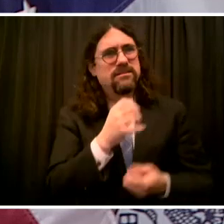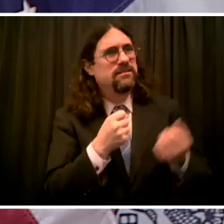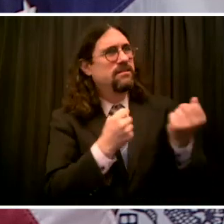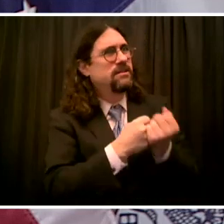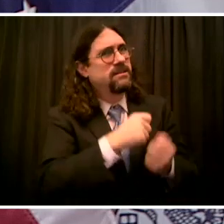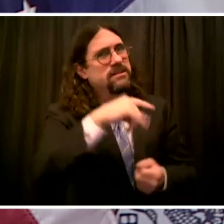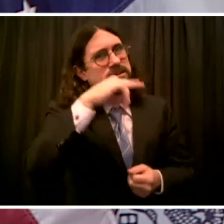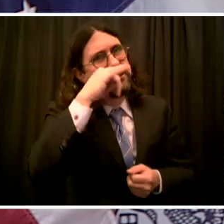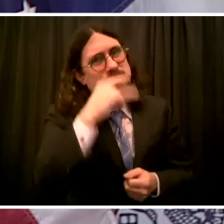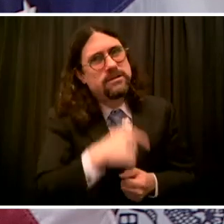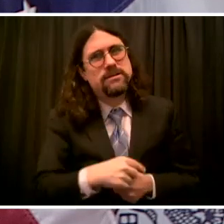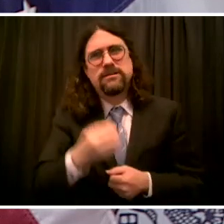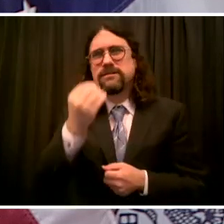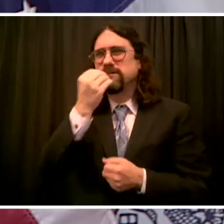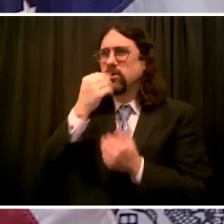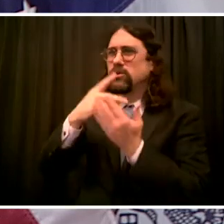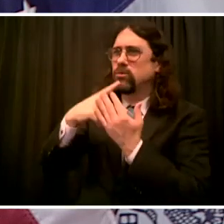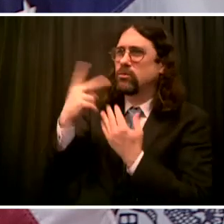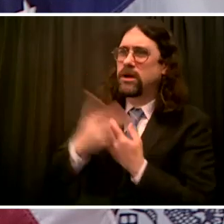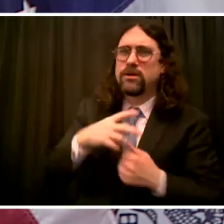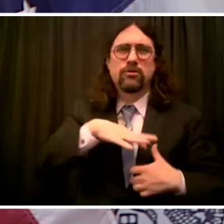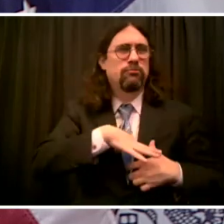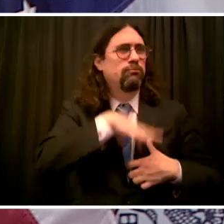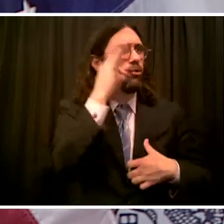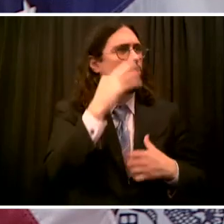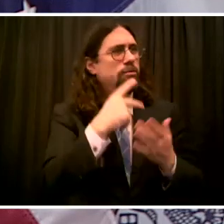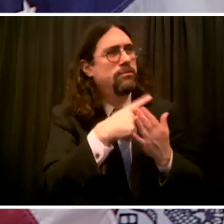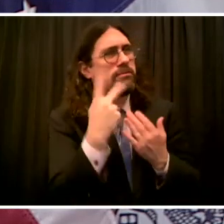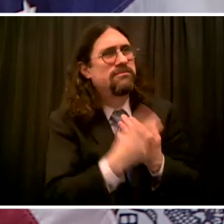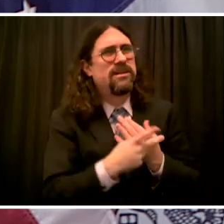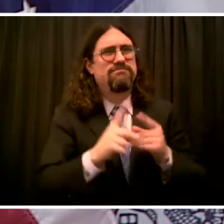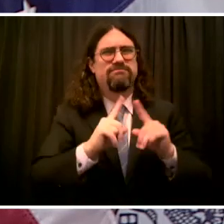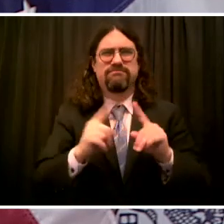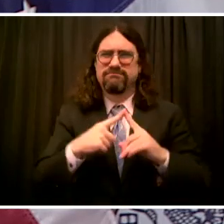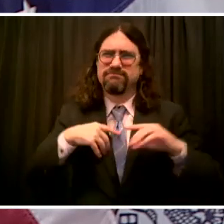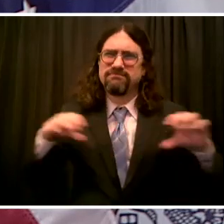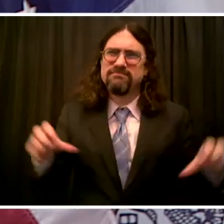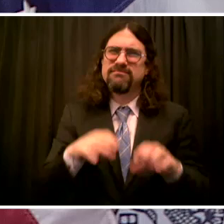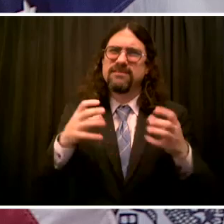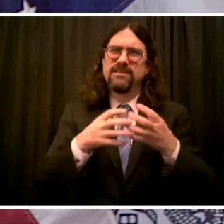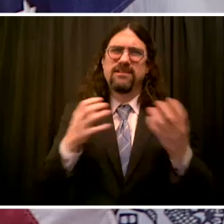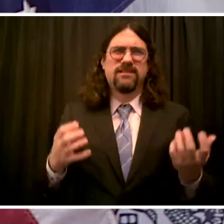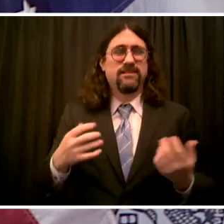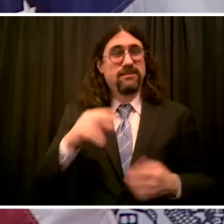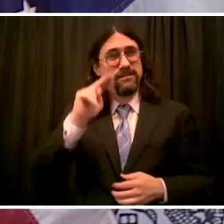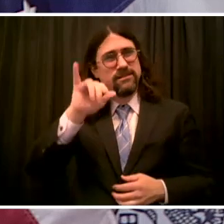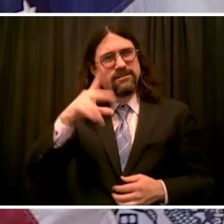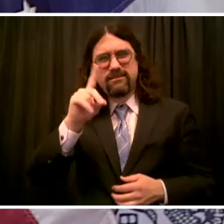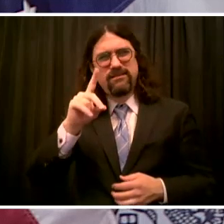OR WHEN WE'RE PLAYING WITH KIDS WHO ARE LOOKING FOR THINGS TO DO IN THE SUMMER THROUGH PARKS OF